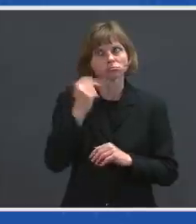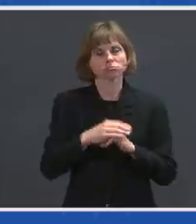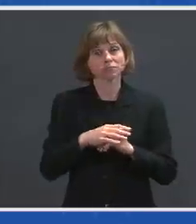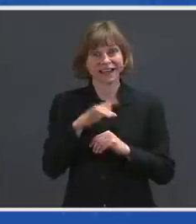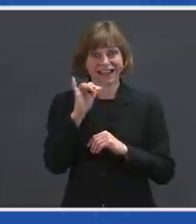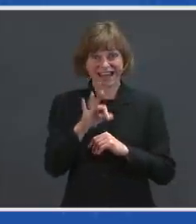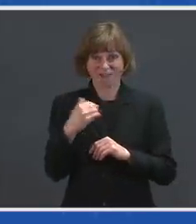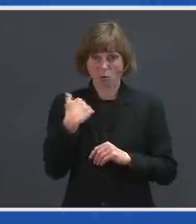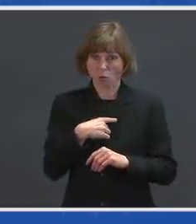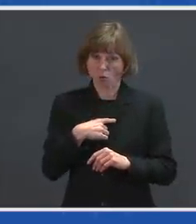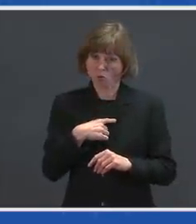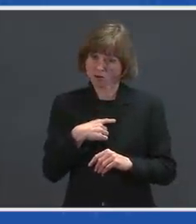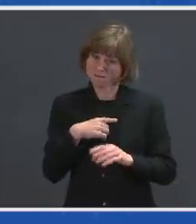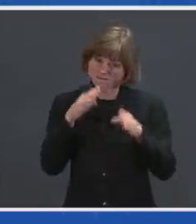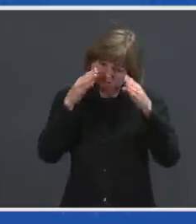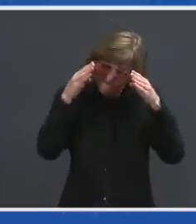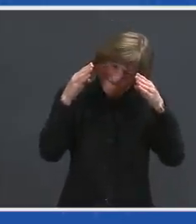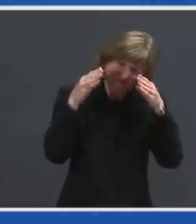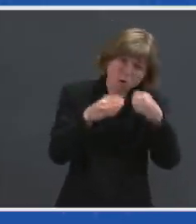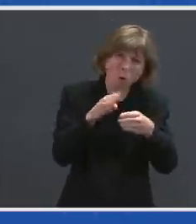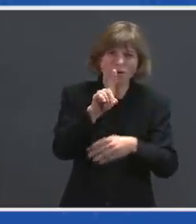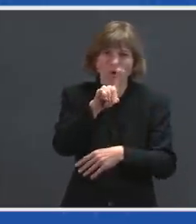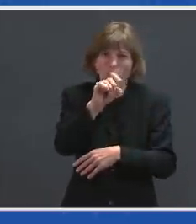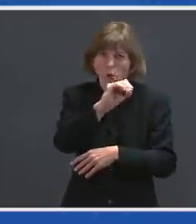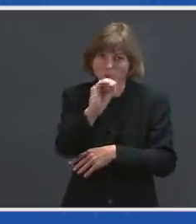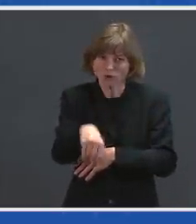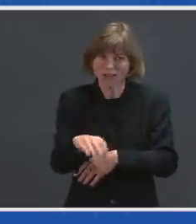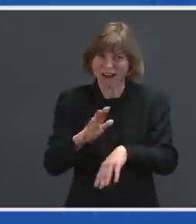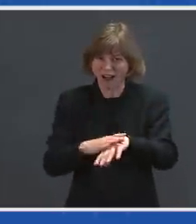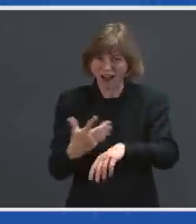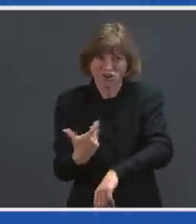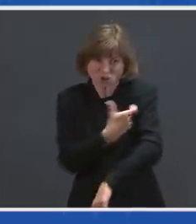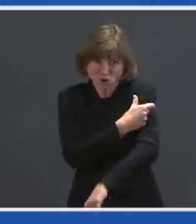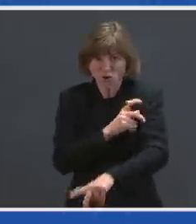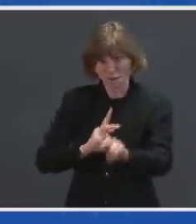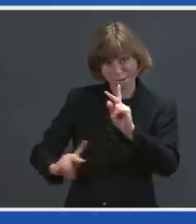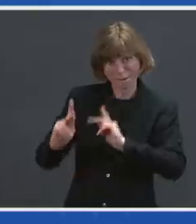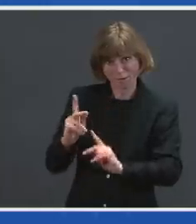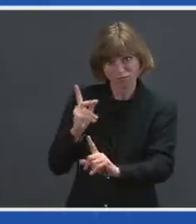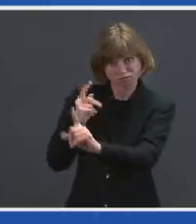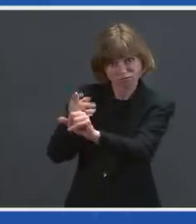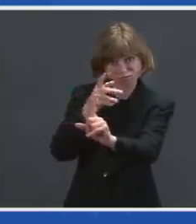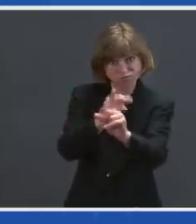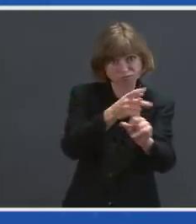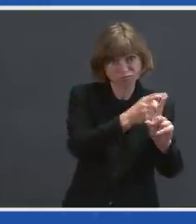focused on getting shots in people's arms, responding to the economic crisis,